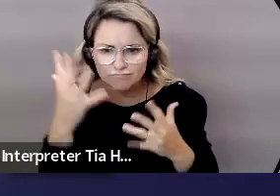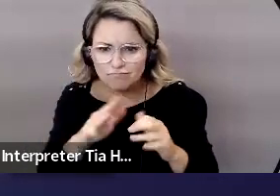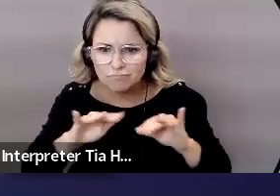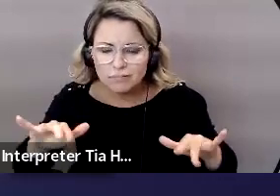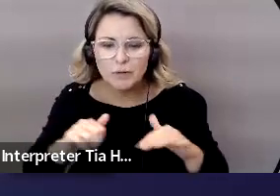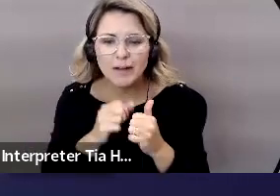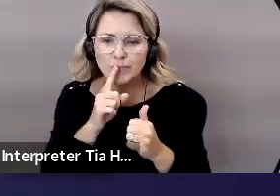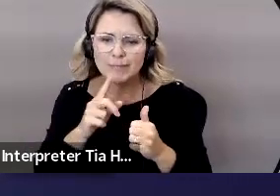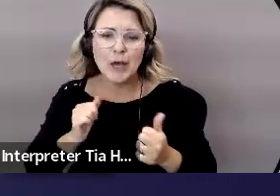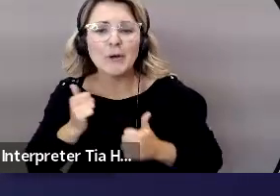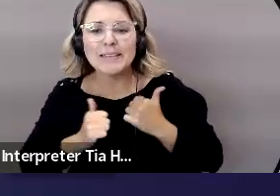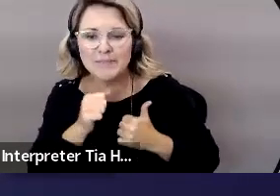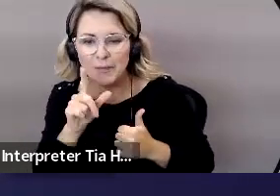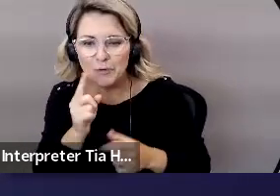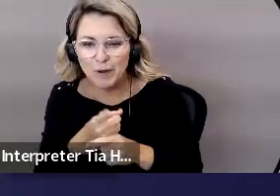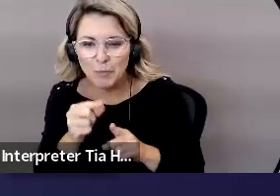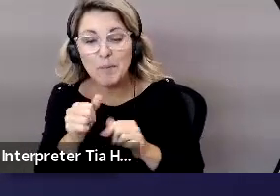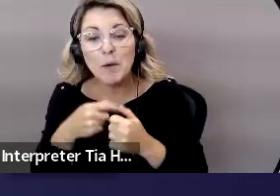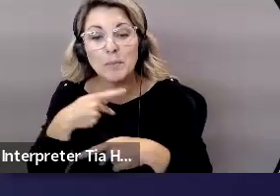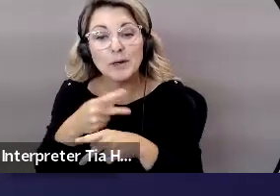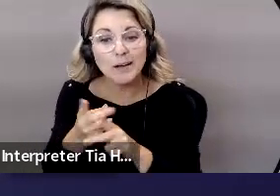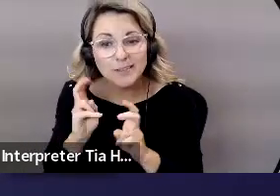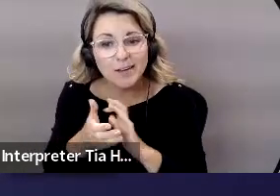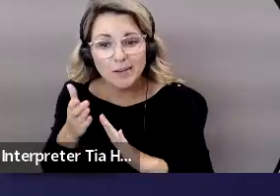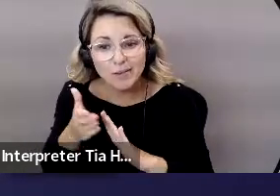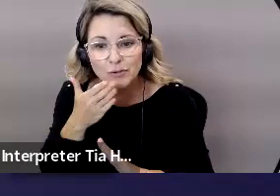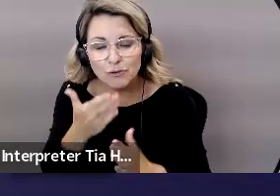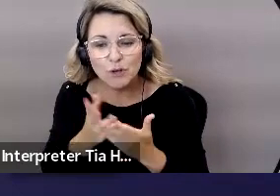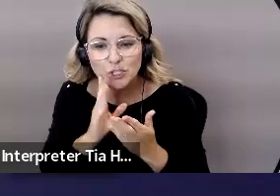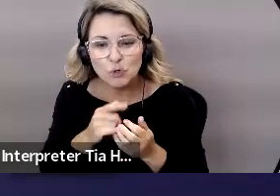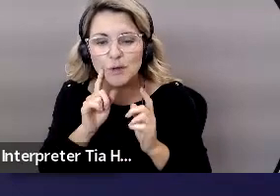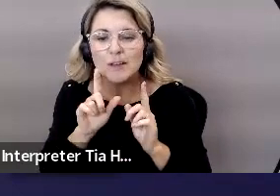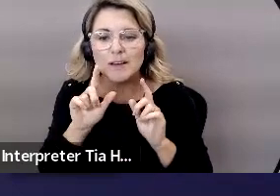the right word but say productive, right? And then, once you do it you want to exceed those